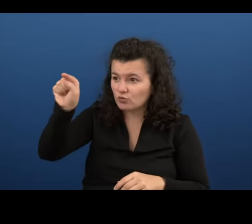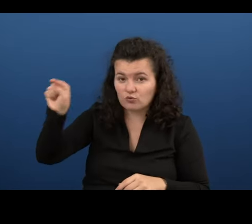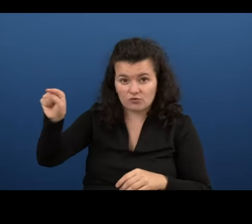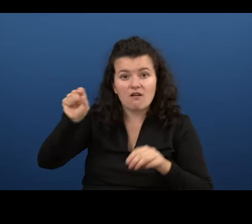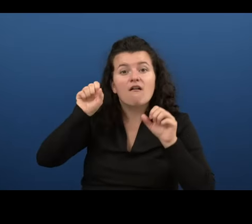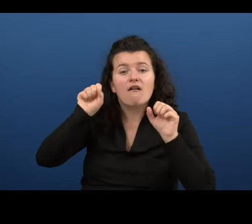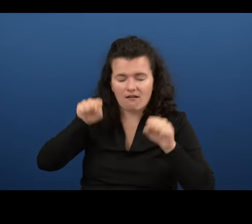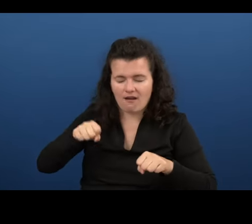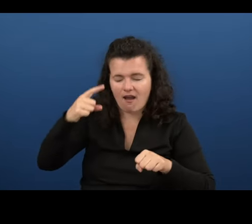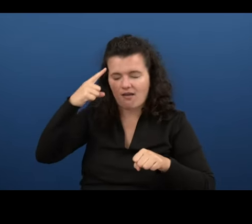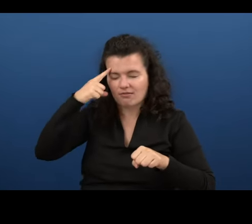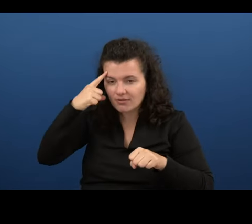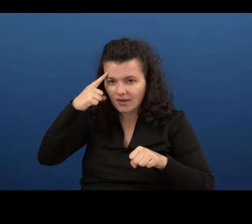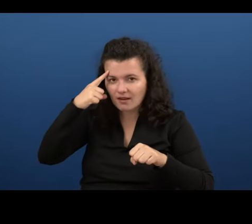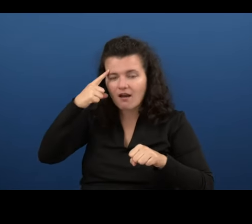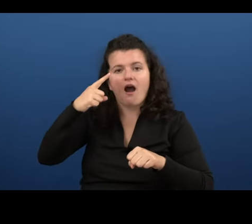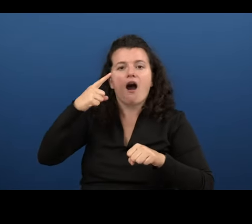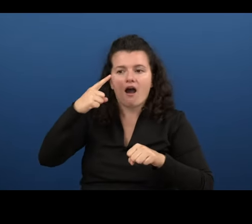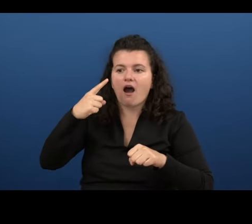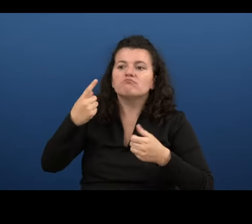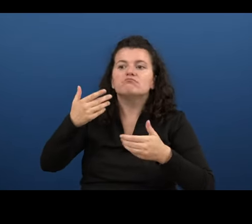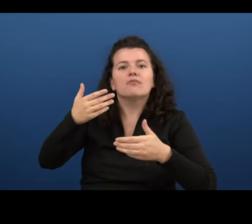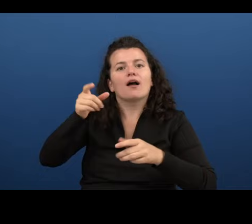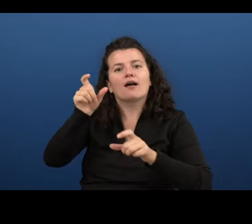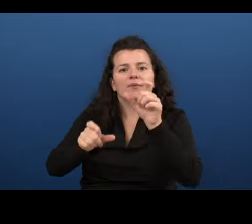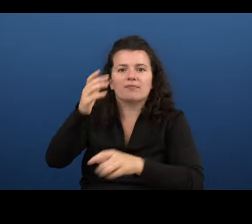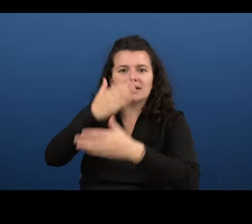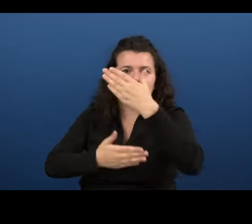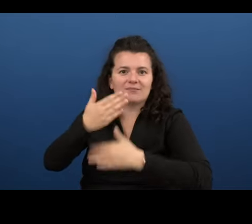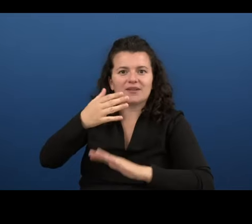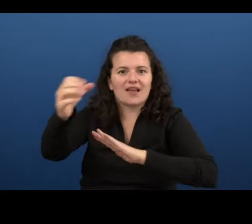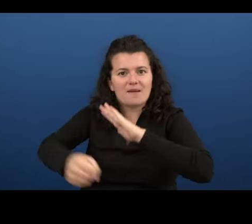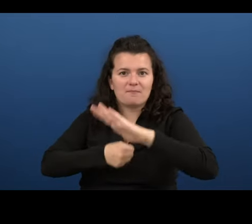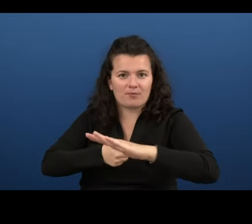such quality programs. 14:40:55 And we can leverage of the good work